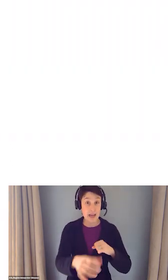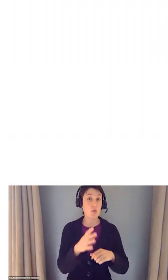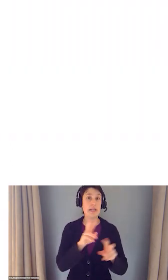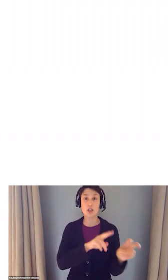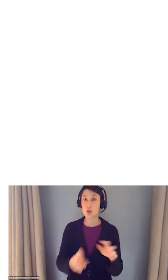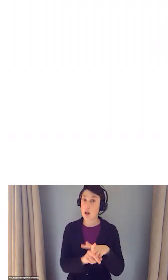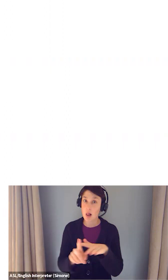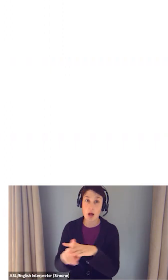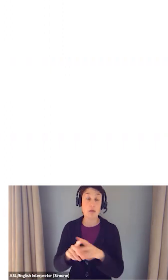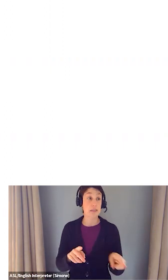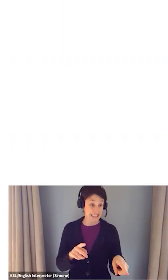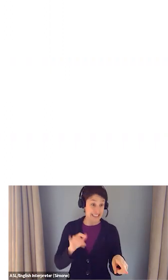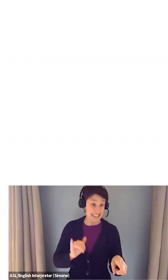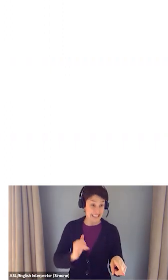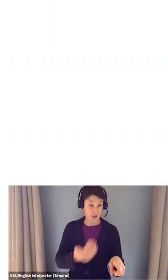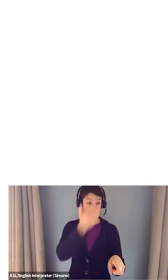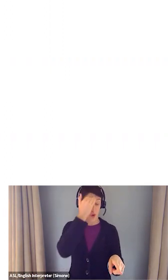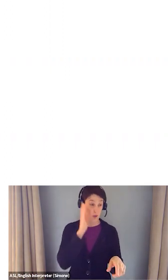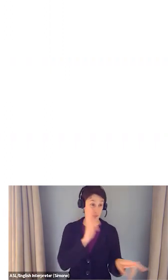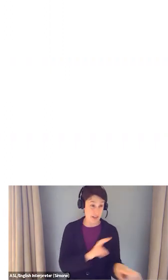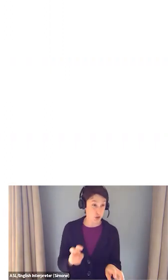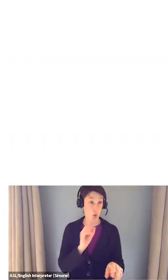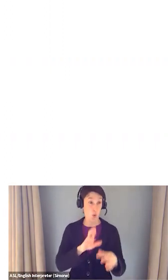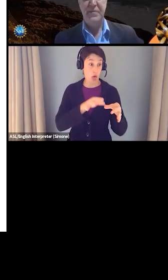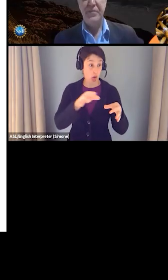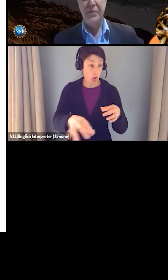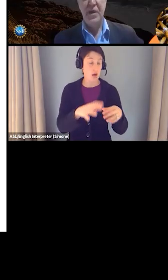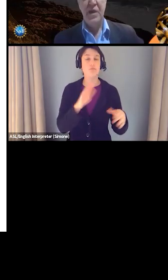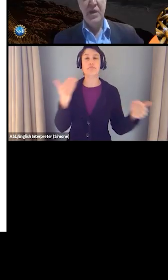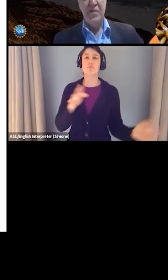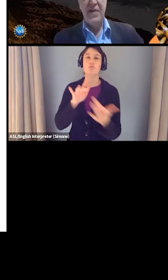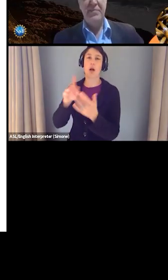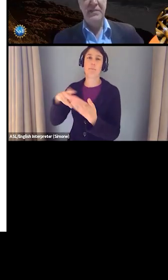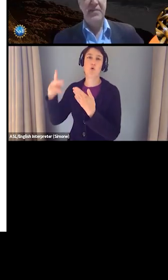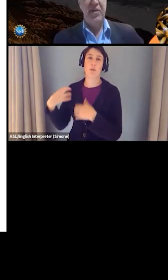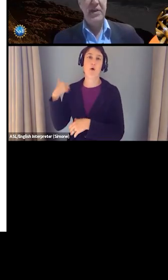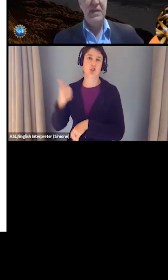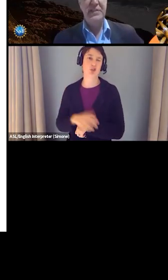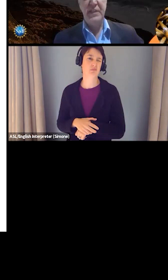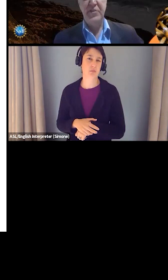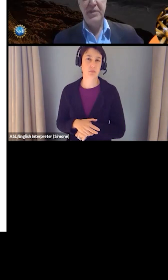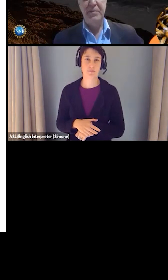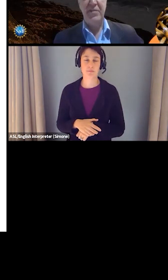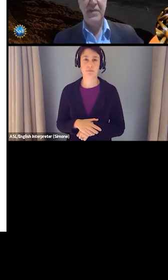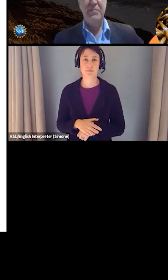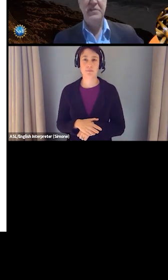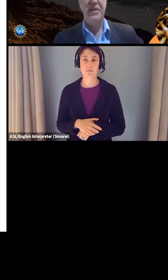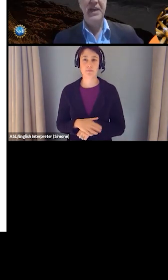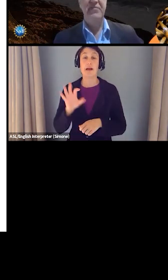or that there will be issues, reach out to your program officer. FAPIIS; I've already mentioned a little bit about FAPIIS, but again,